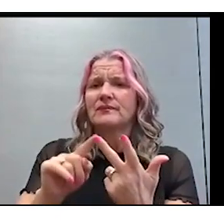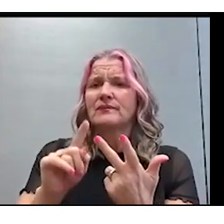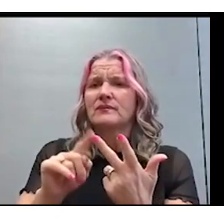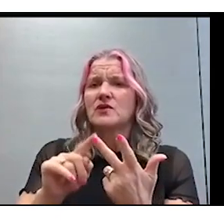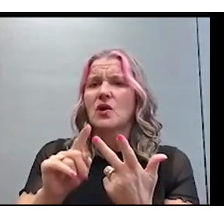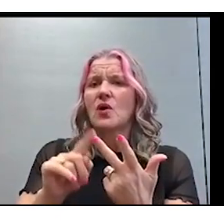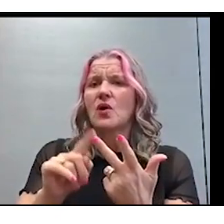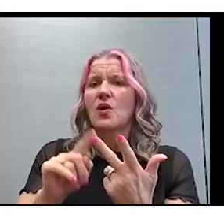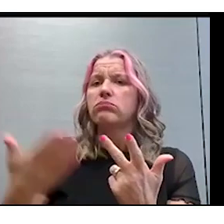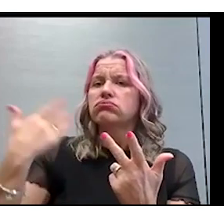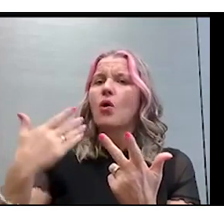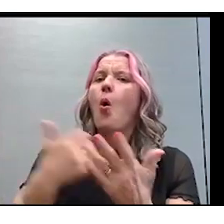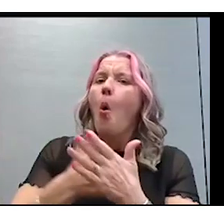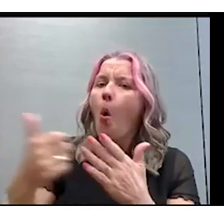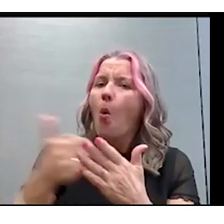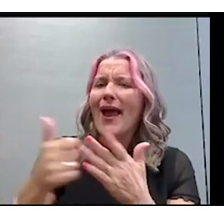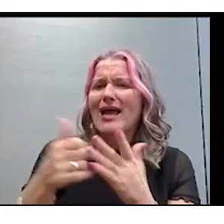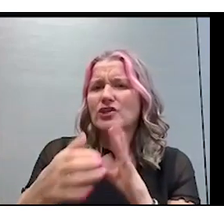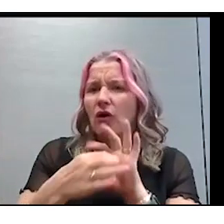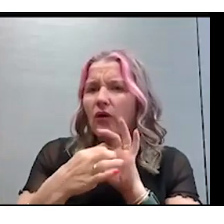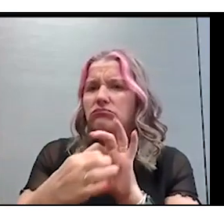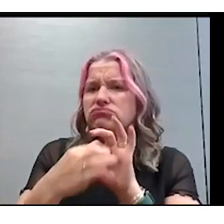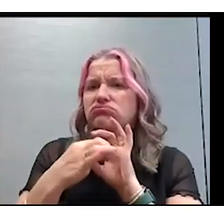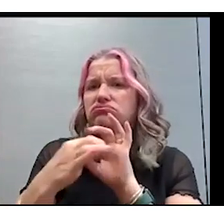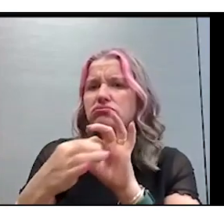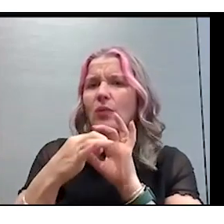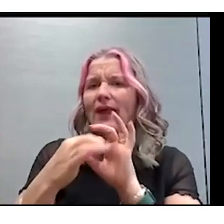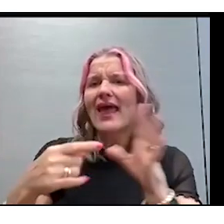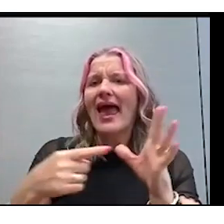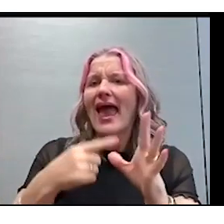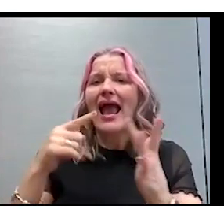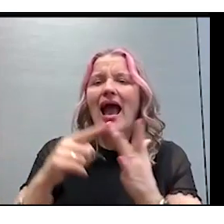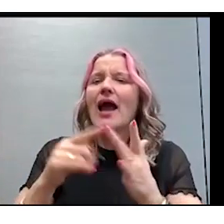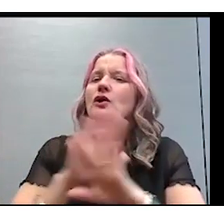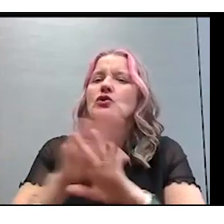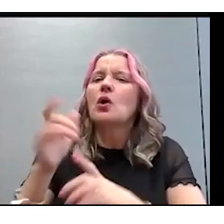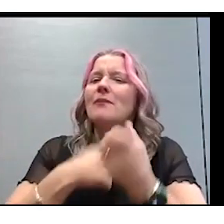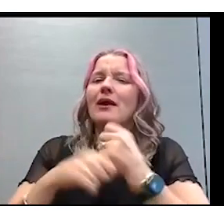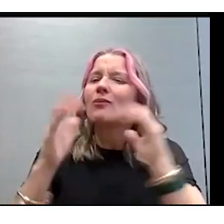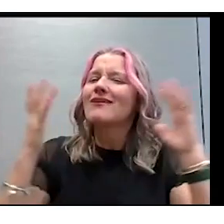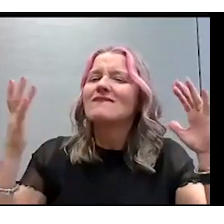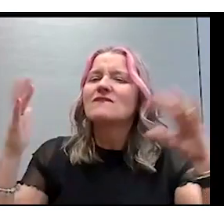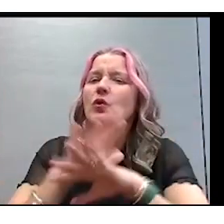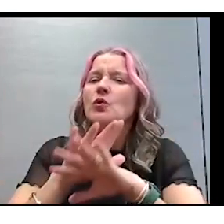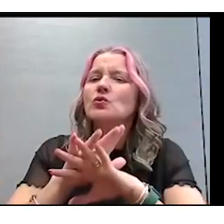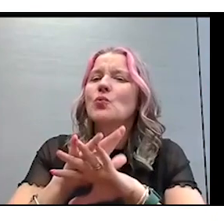times you're interacting with the AI system, and you don't confuse the AI system with a person.